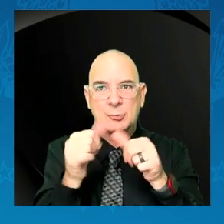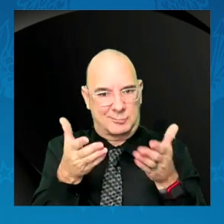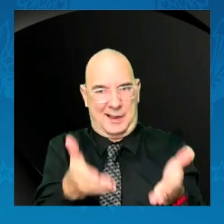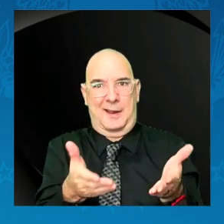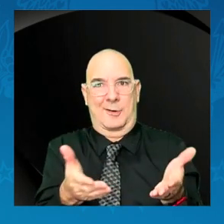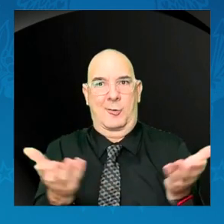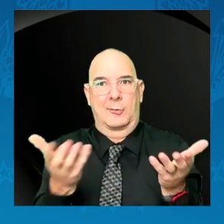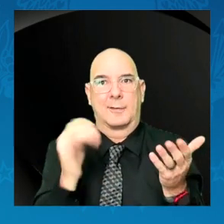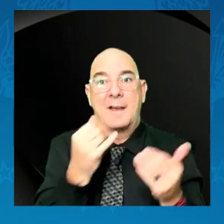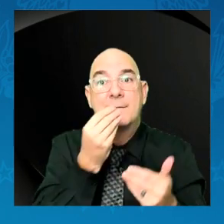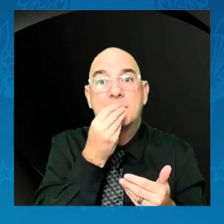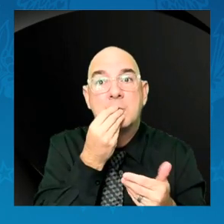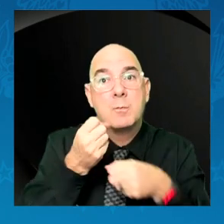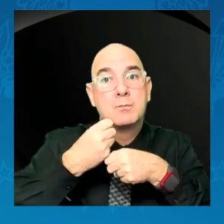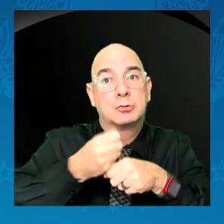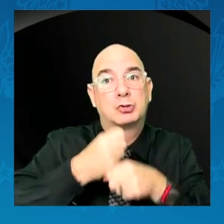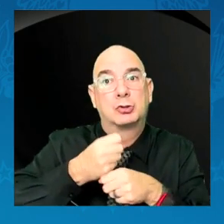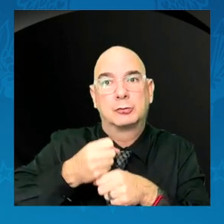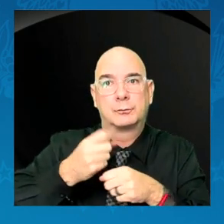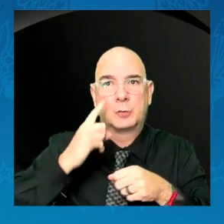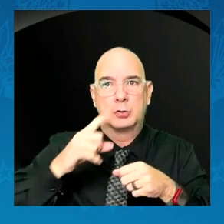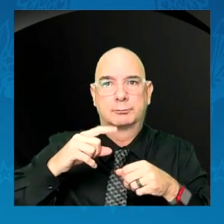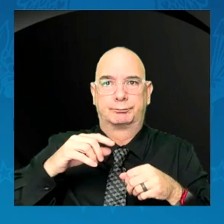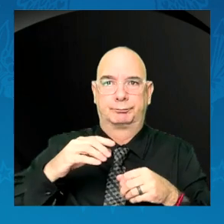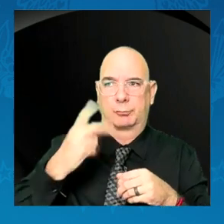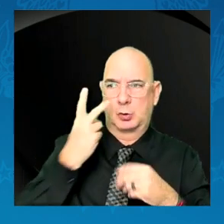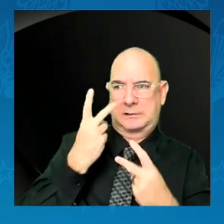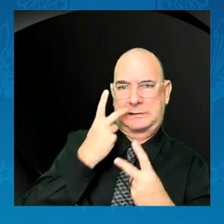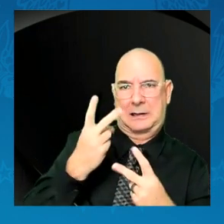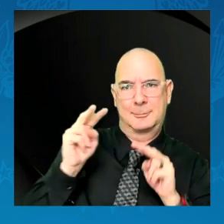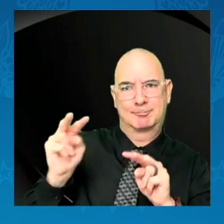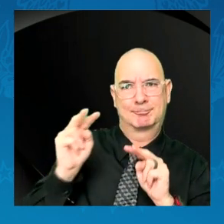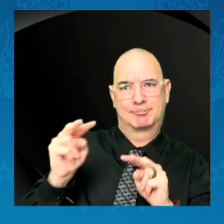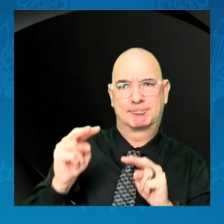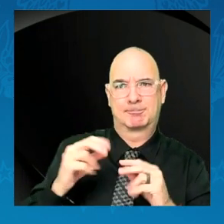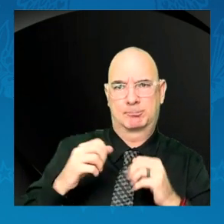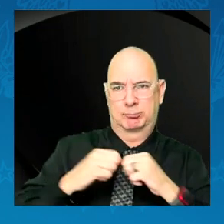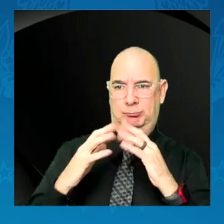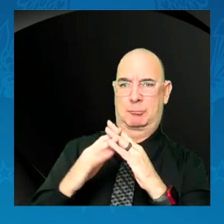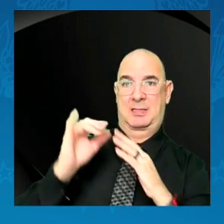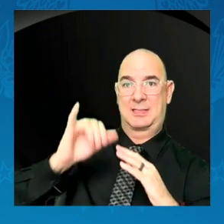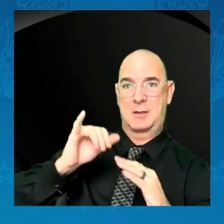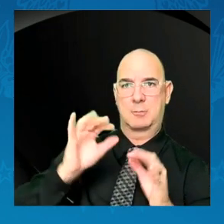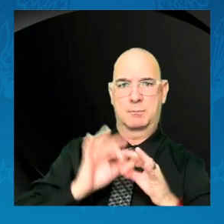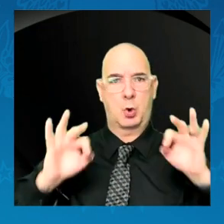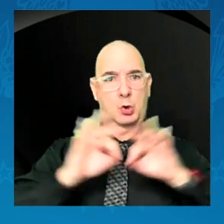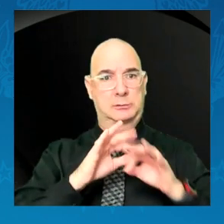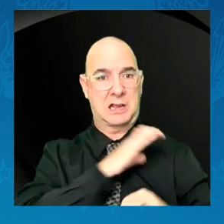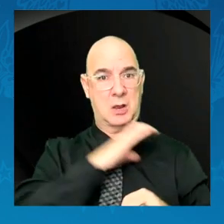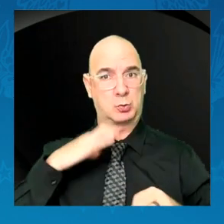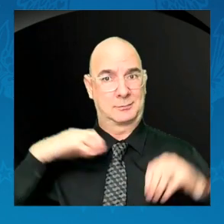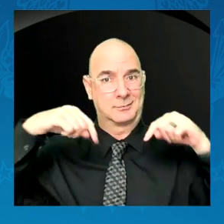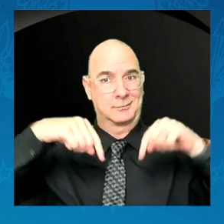Look, we look forward to the formation of this important council and the extension of it to include USDA. We appreciate your leadership